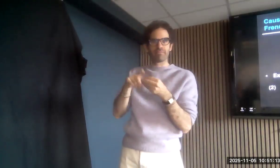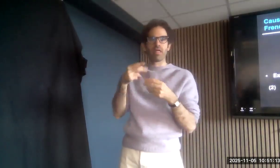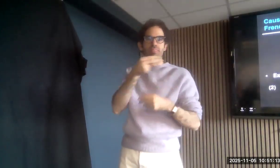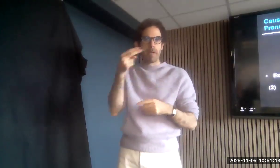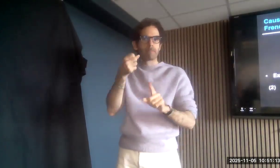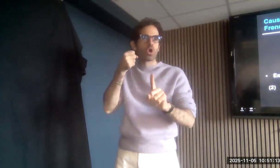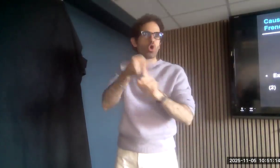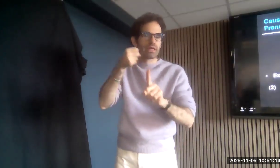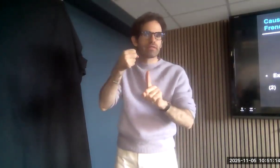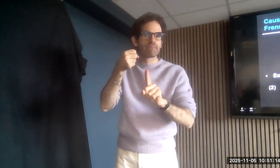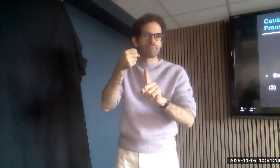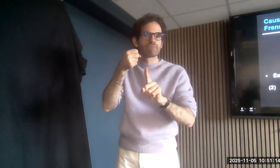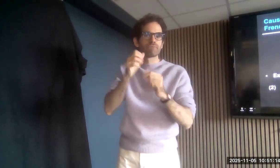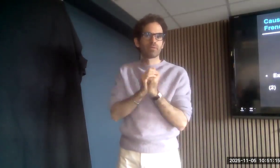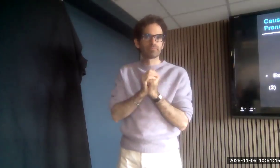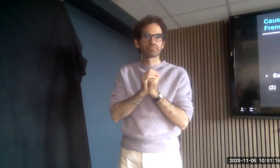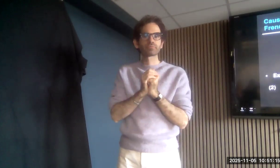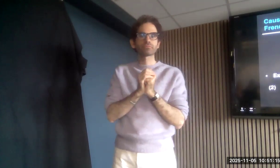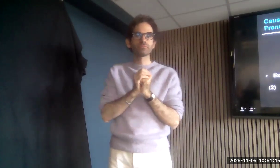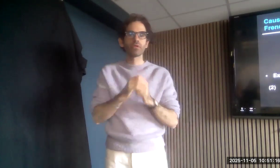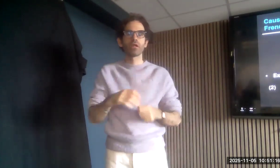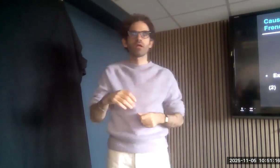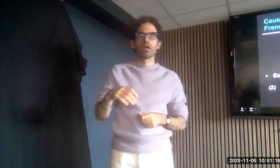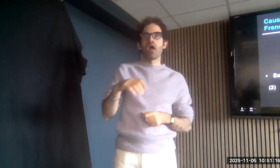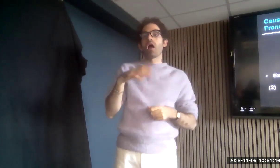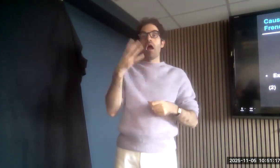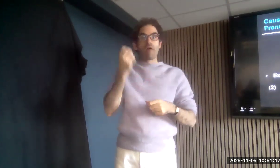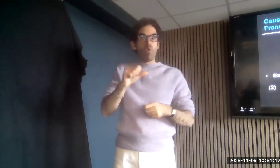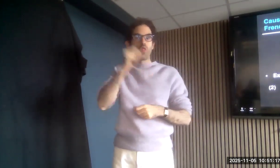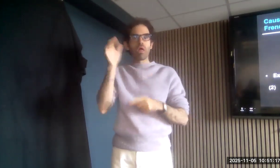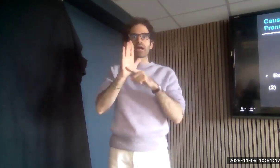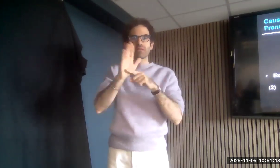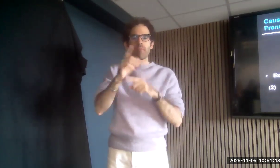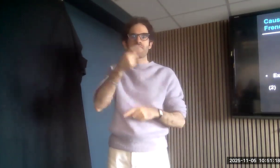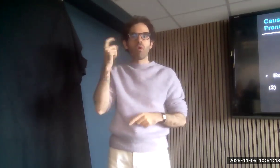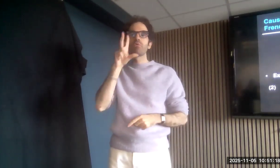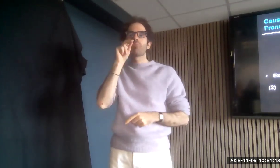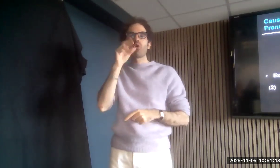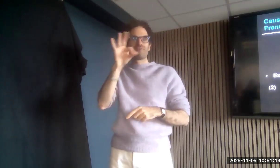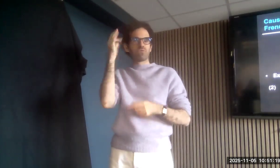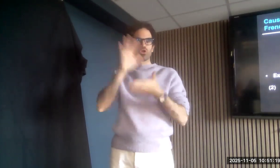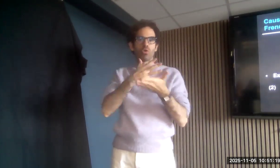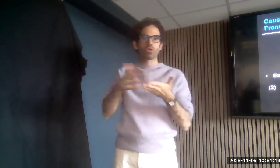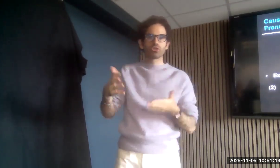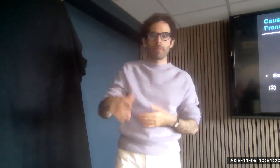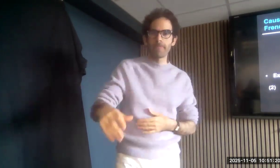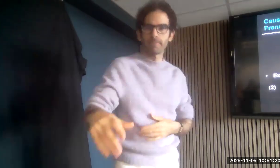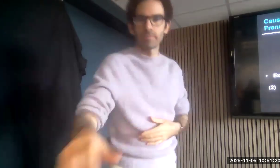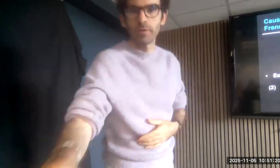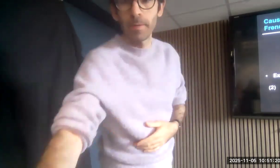coffee, or in LSF, rather, coffee gives me nervous. Another example from